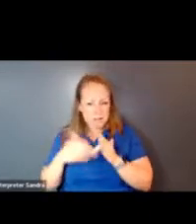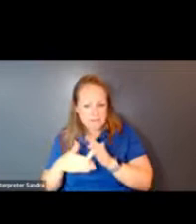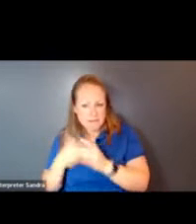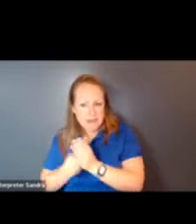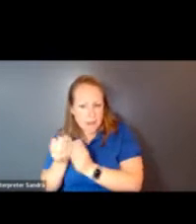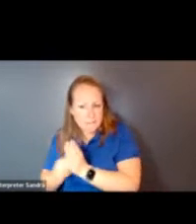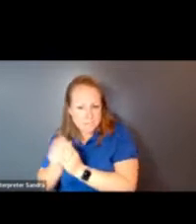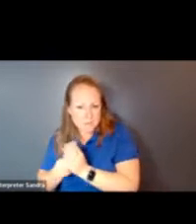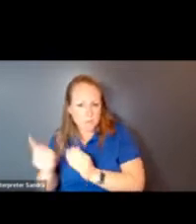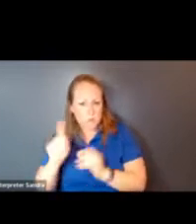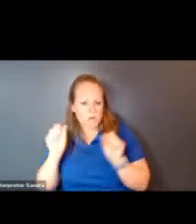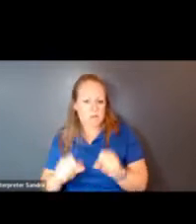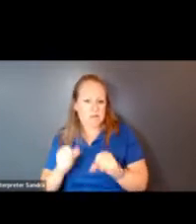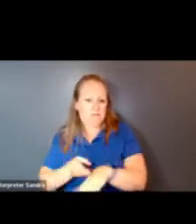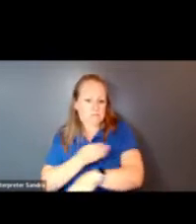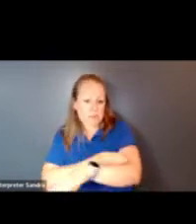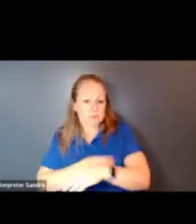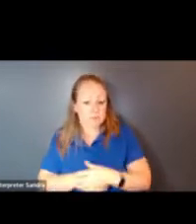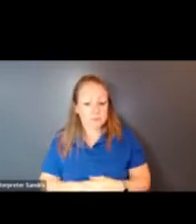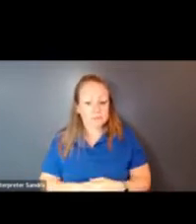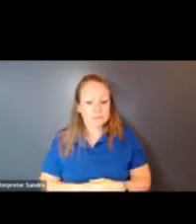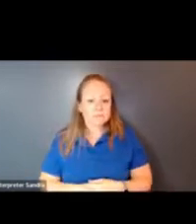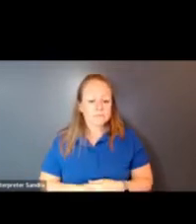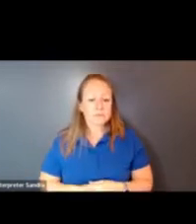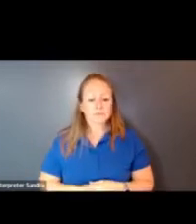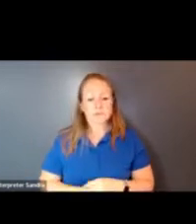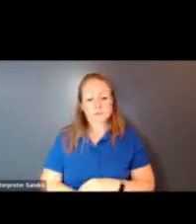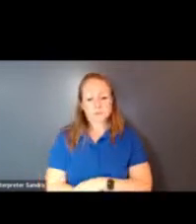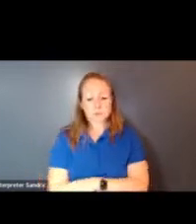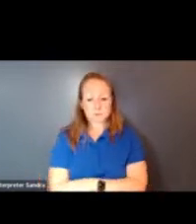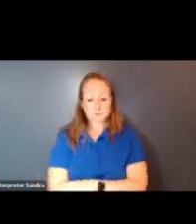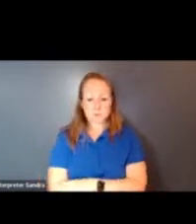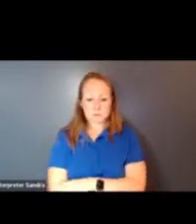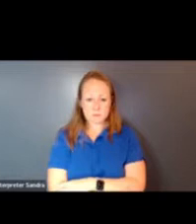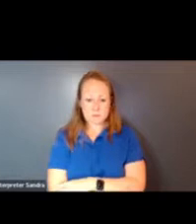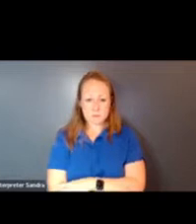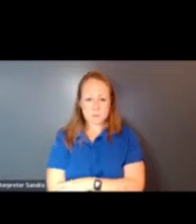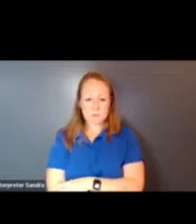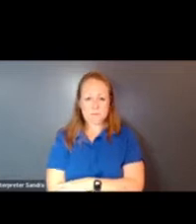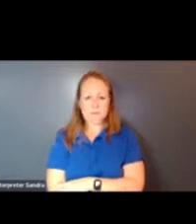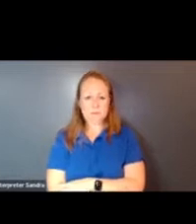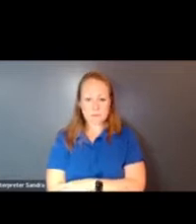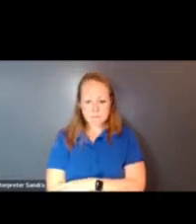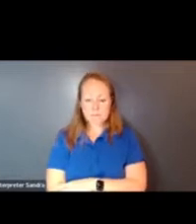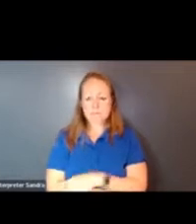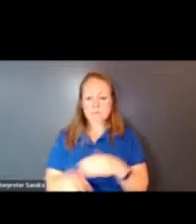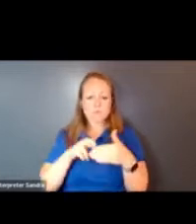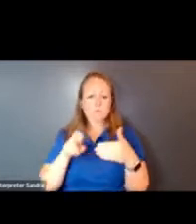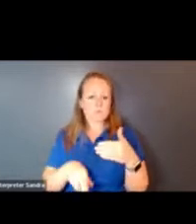discussion about that. Great, okay, so this is really